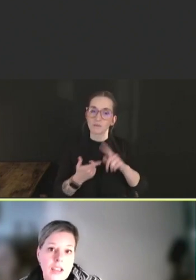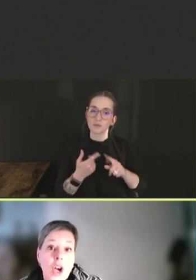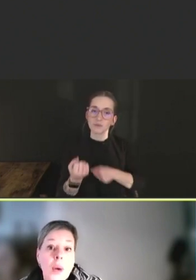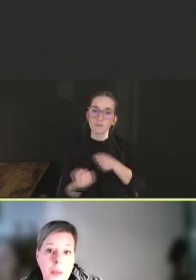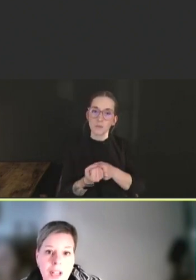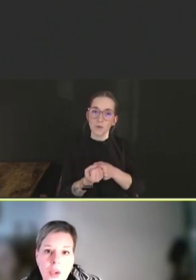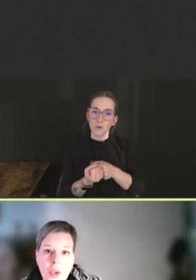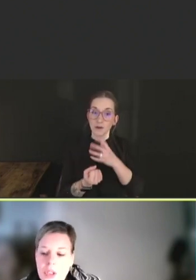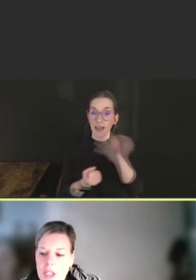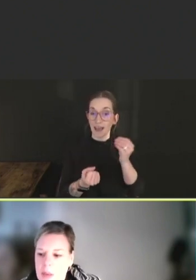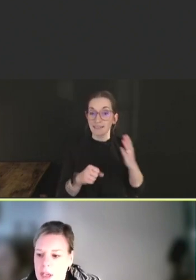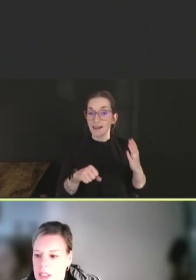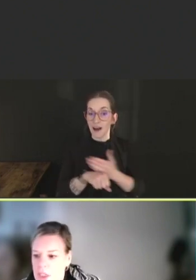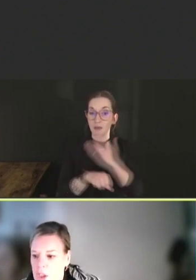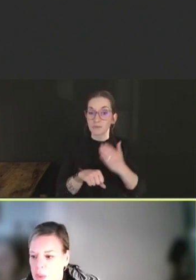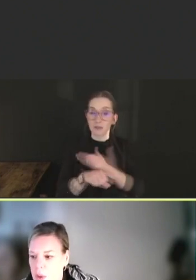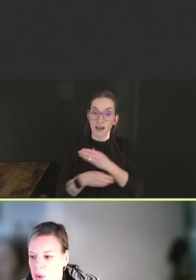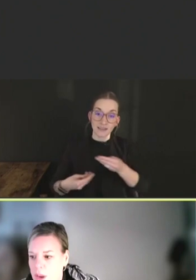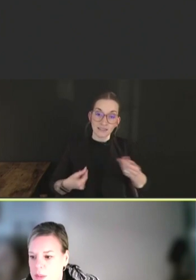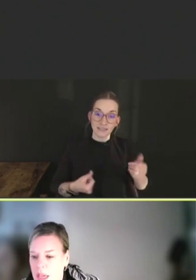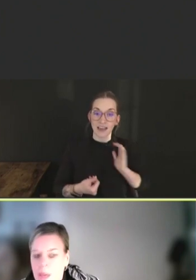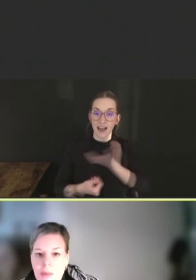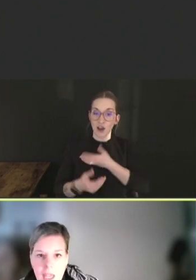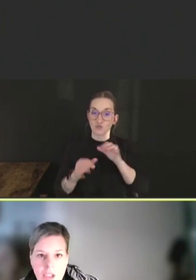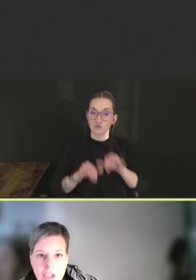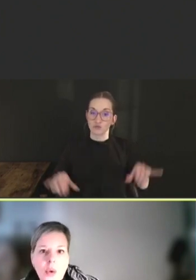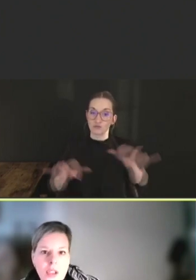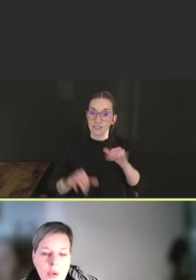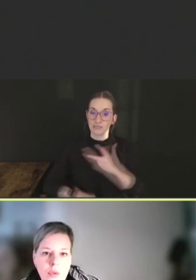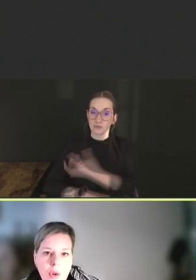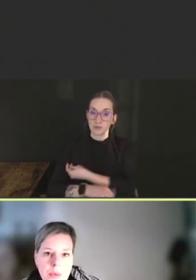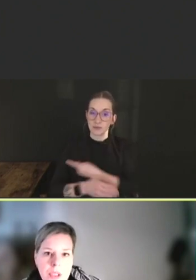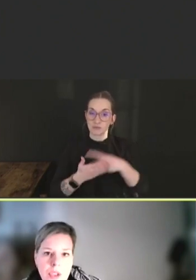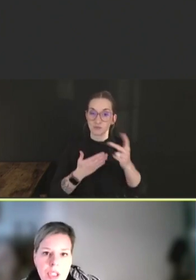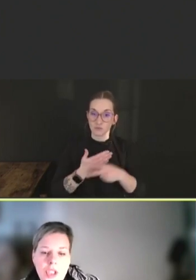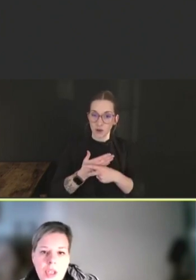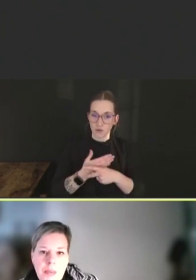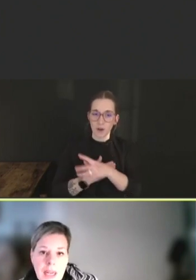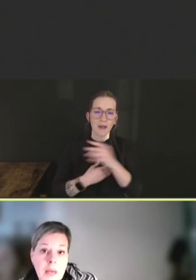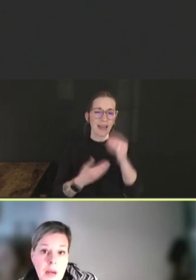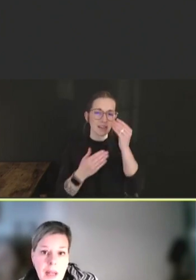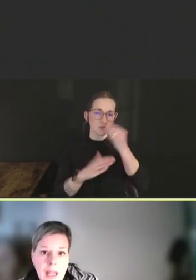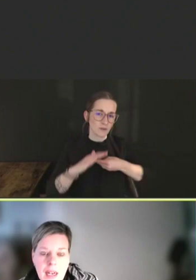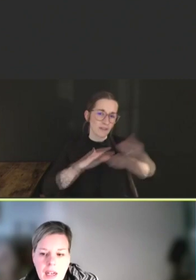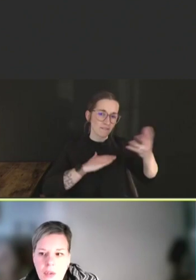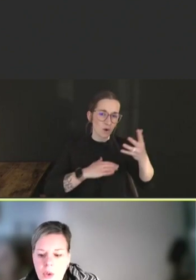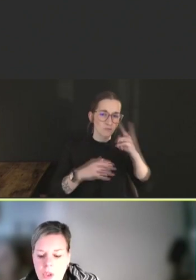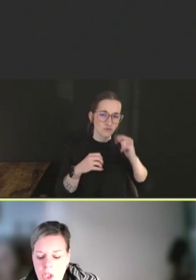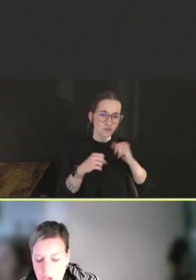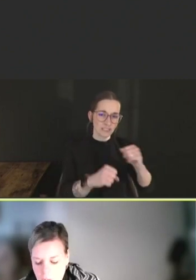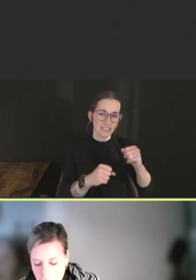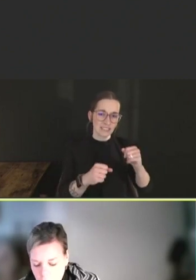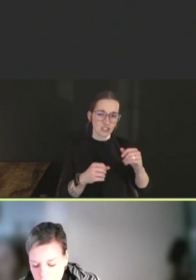actually optimize our routine immunization programs, and to also inform strategic pandemic planning in the future.